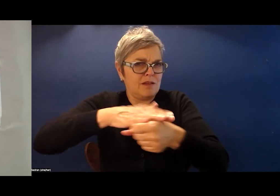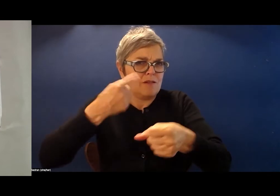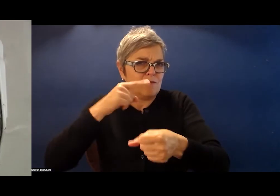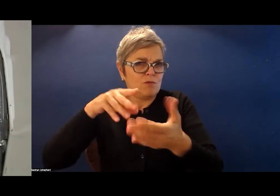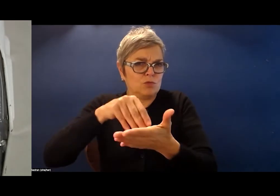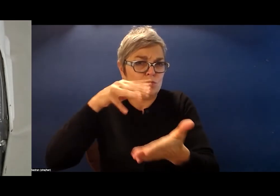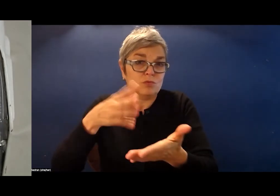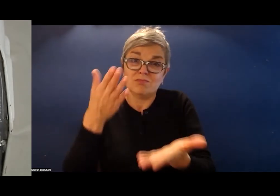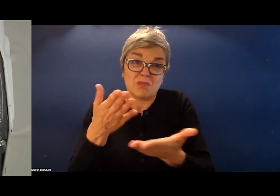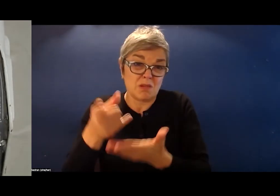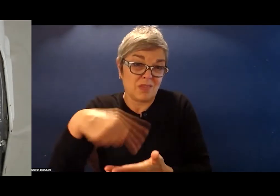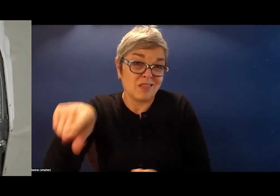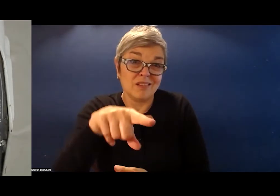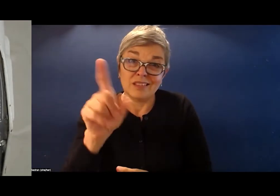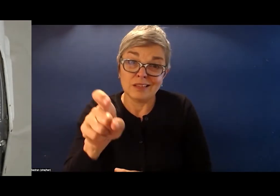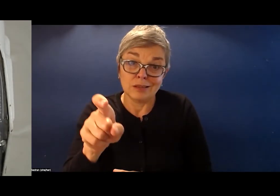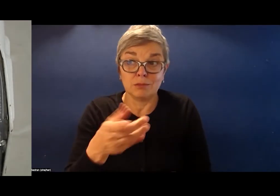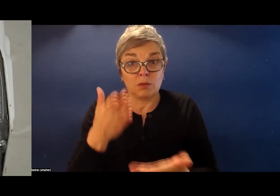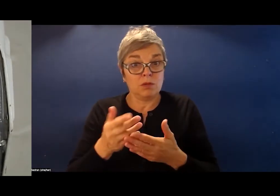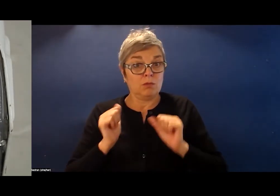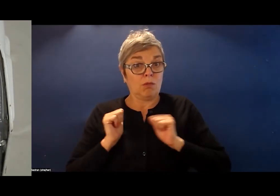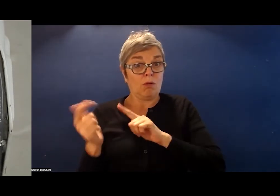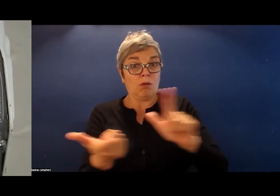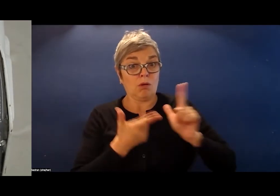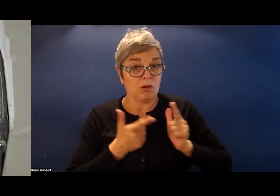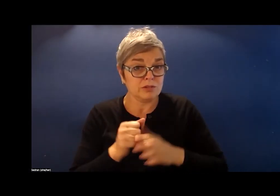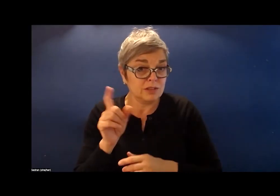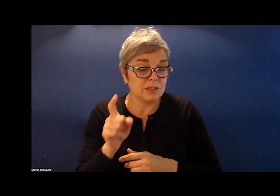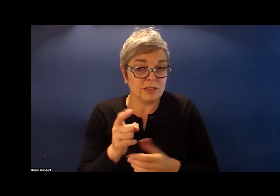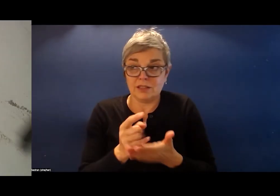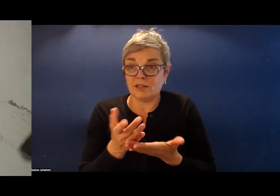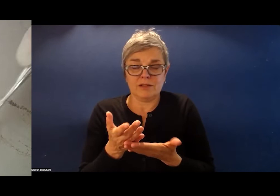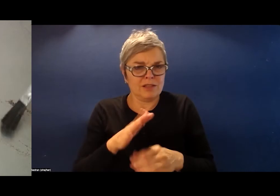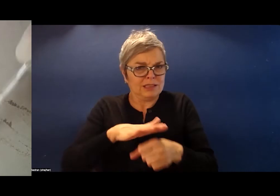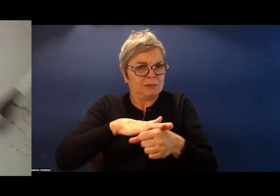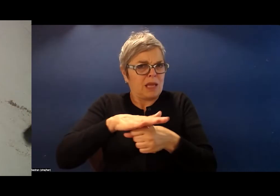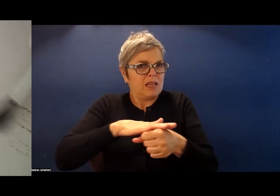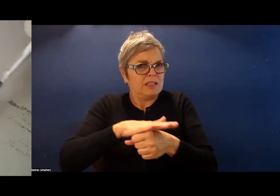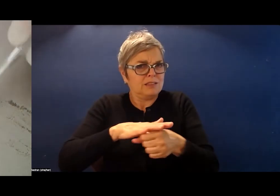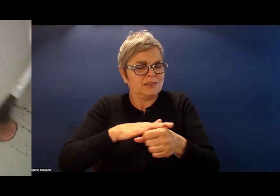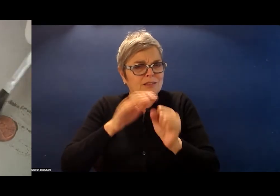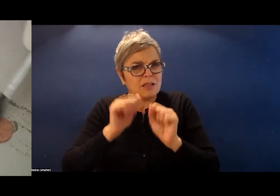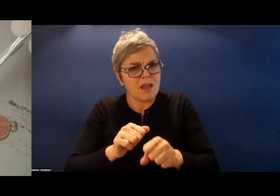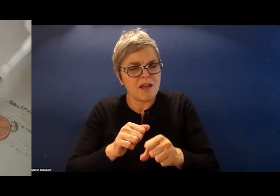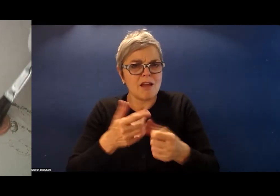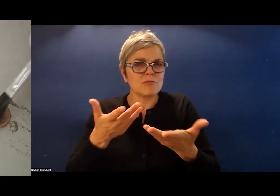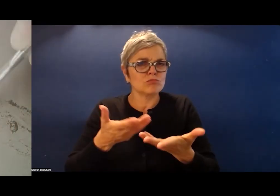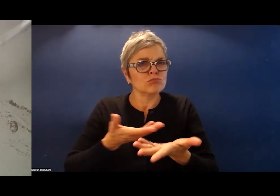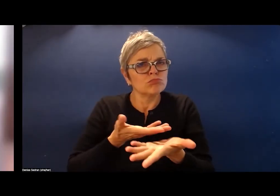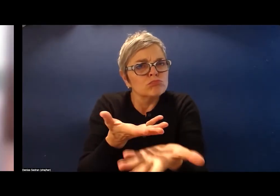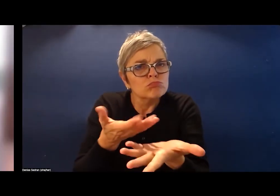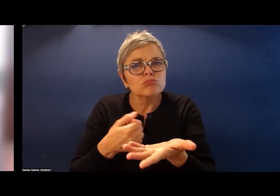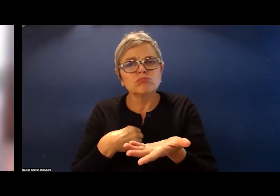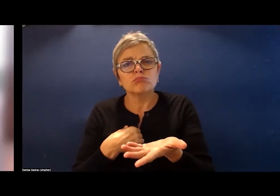I do wonder if it was to be offered in two years with a little bit of distance from the pandemic, whether there would be,